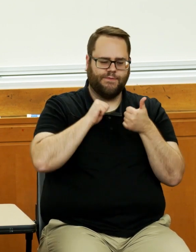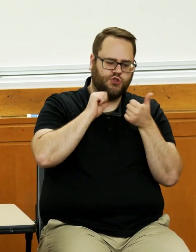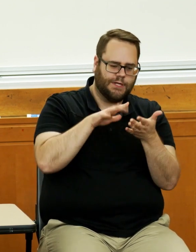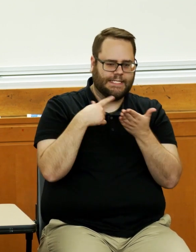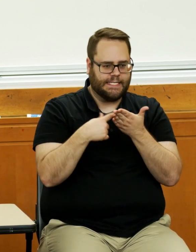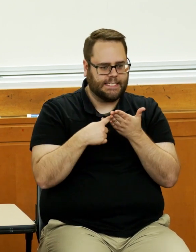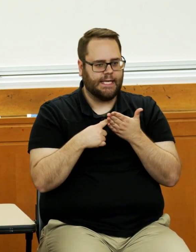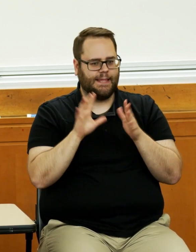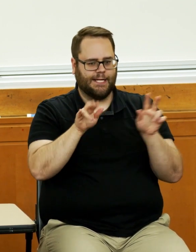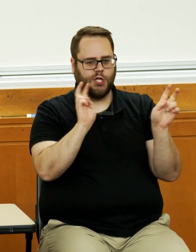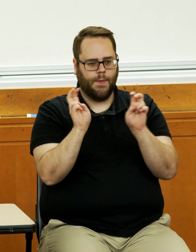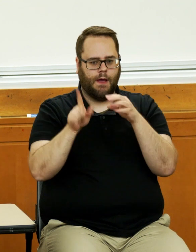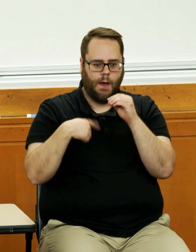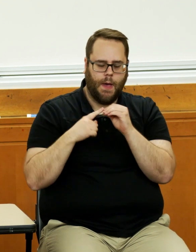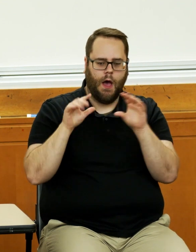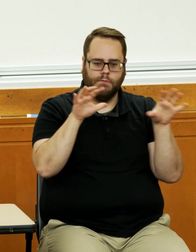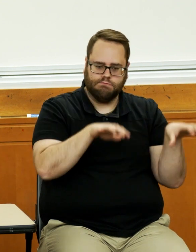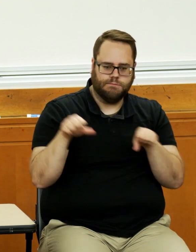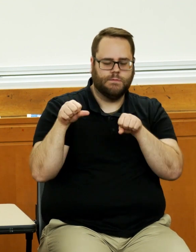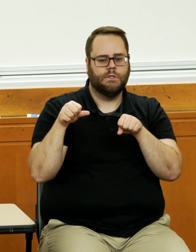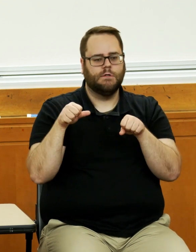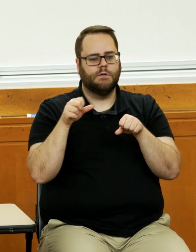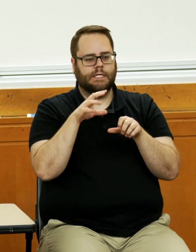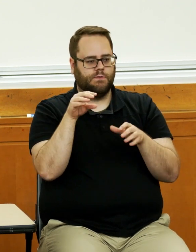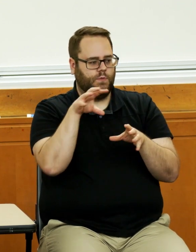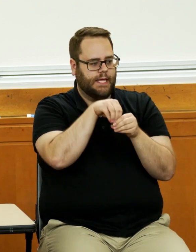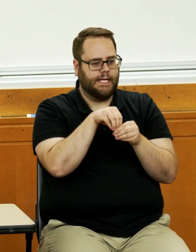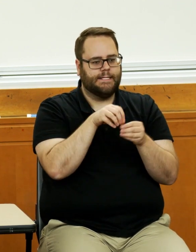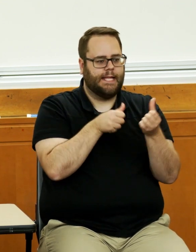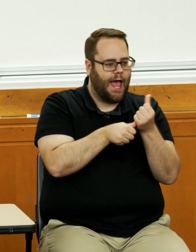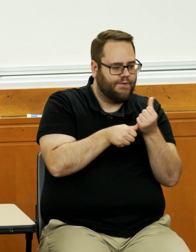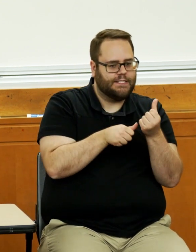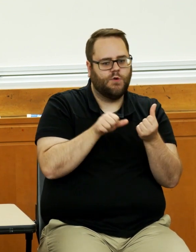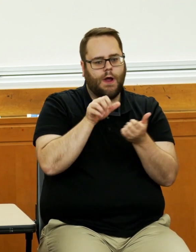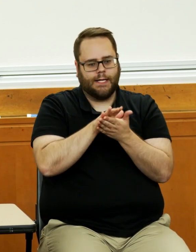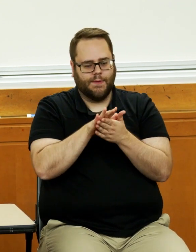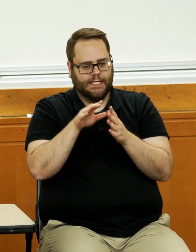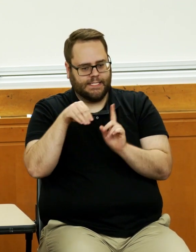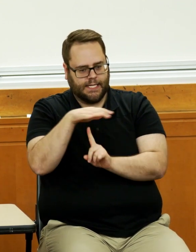of appropriation in advocacy and or academic settings is that people may not understand what